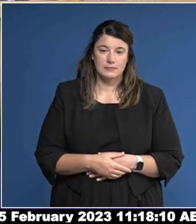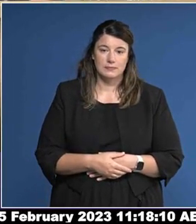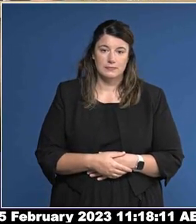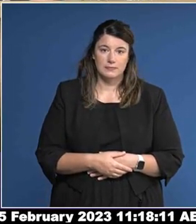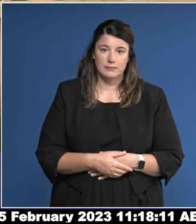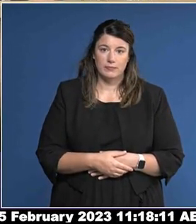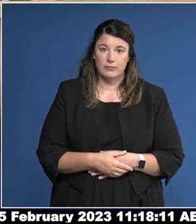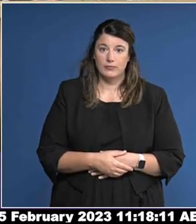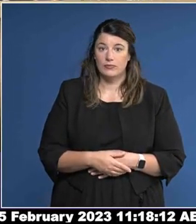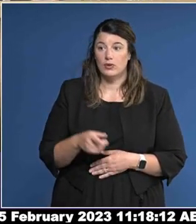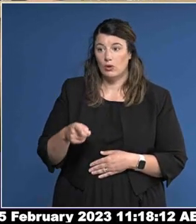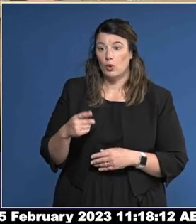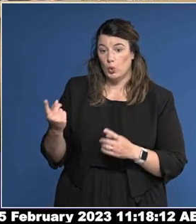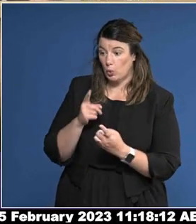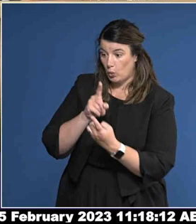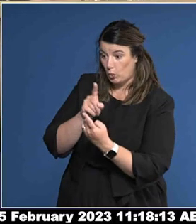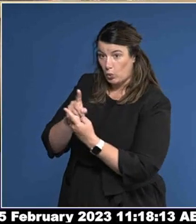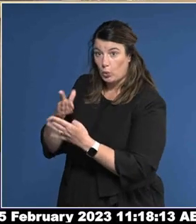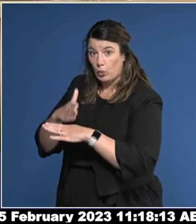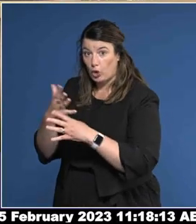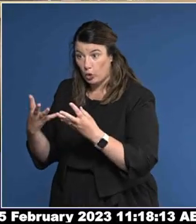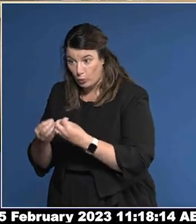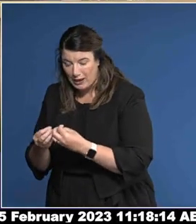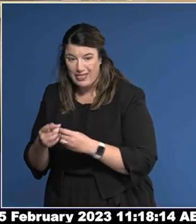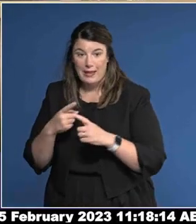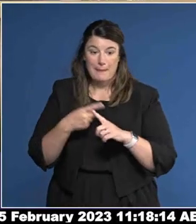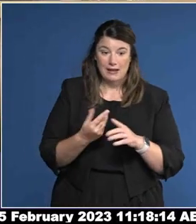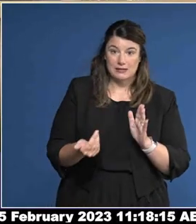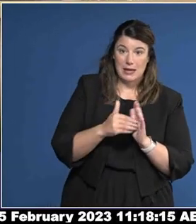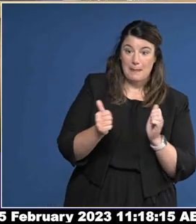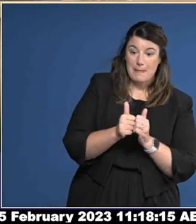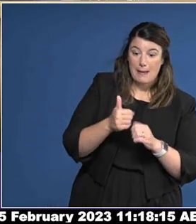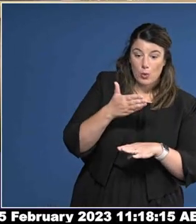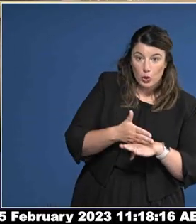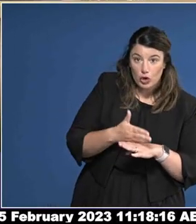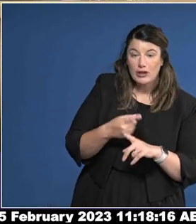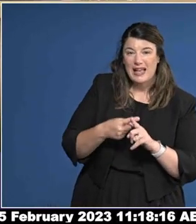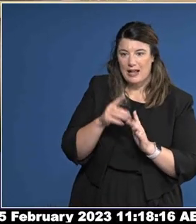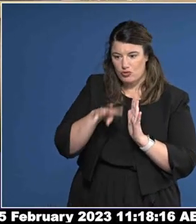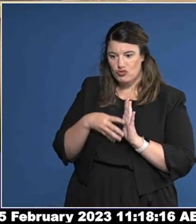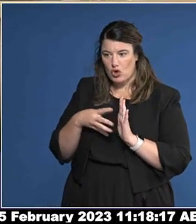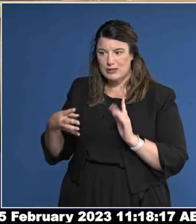supervision, administration, roster. So what do you do?